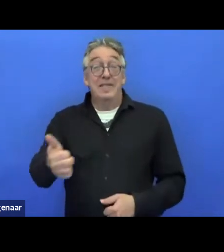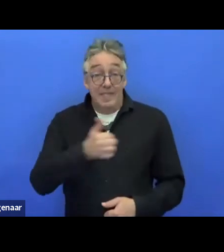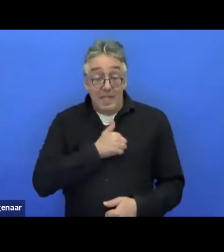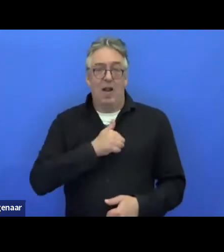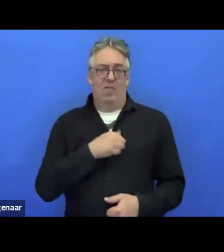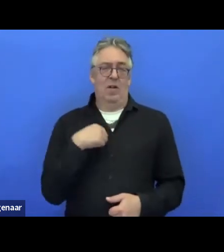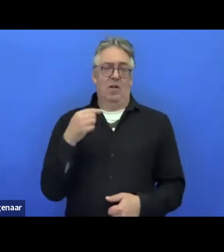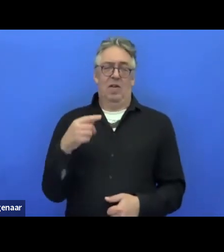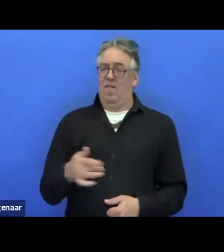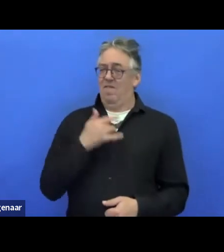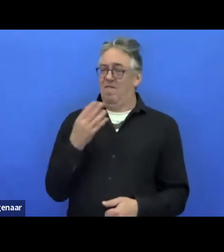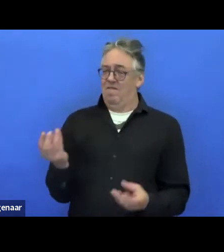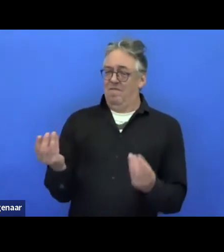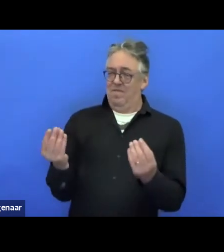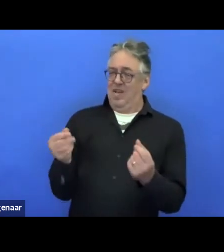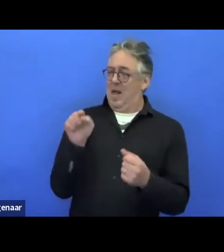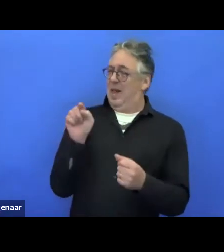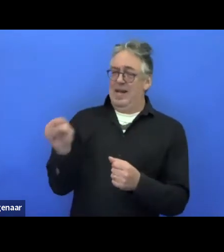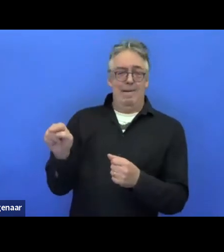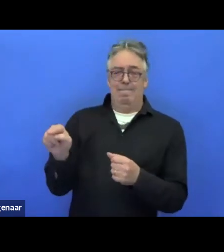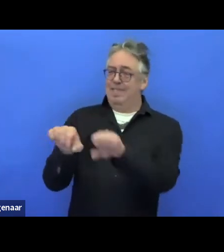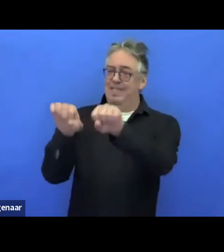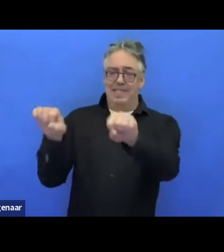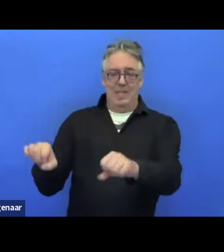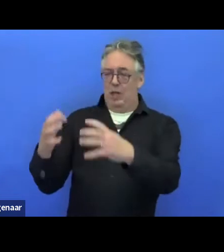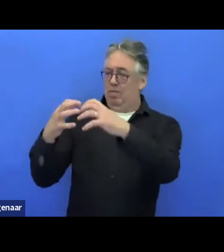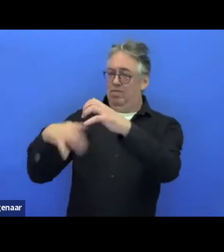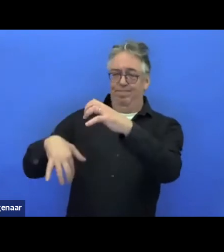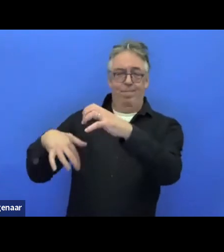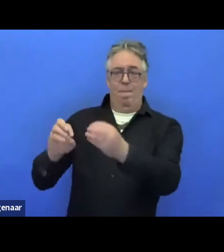there is a systemic problem and his or her intervention,